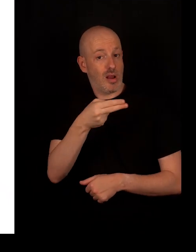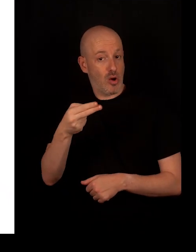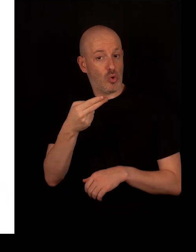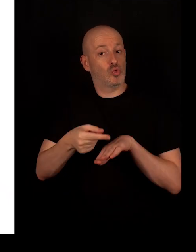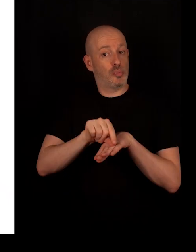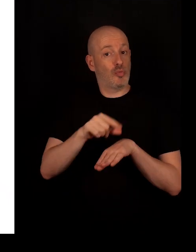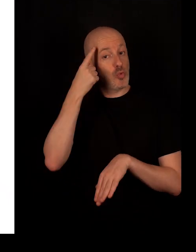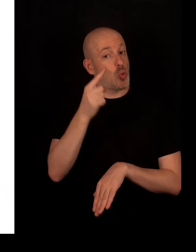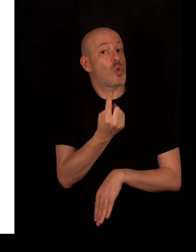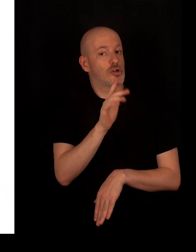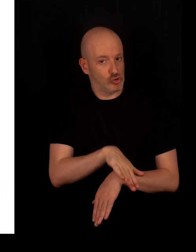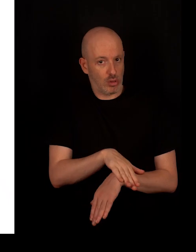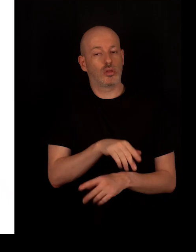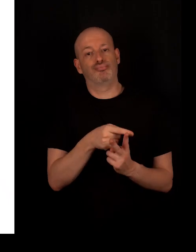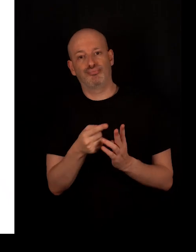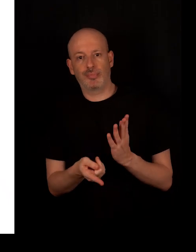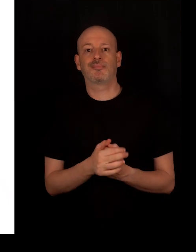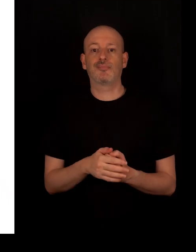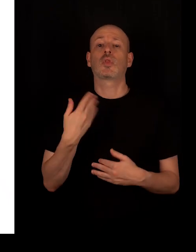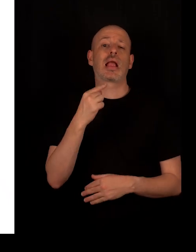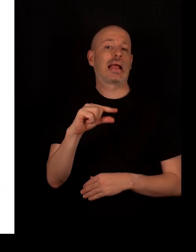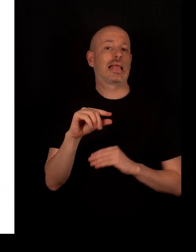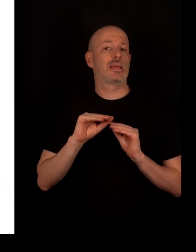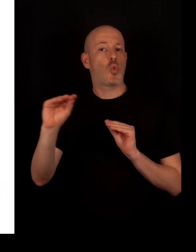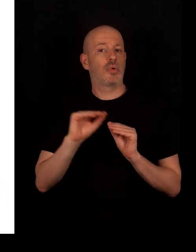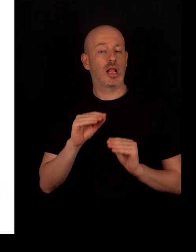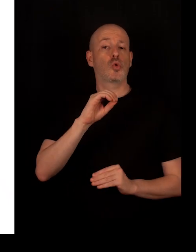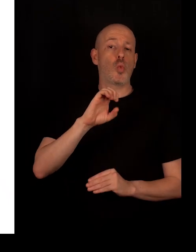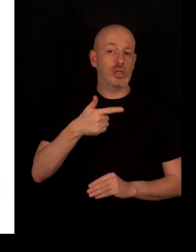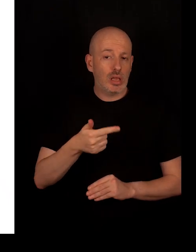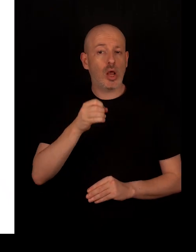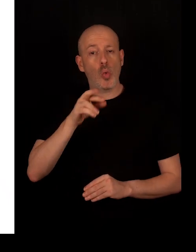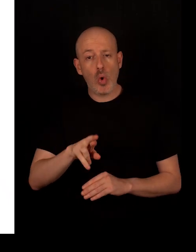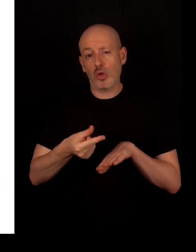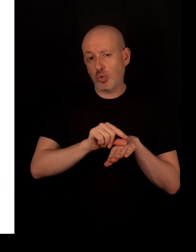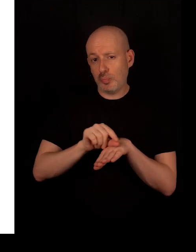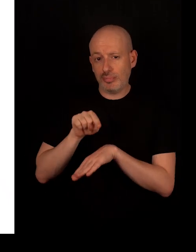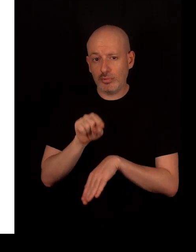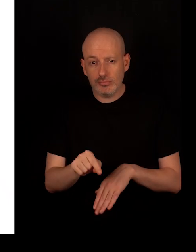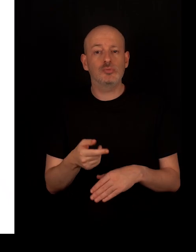for the family top-up per child. And for the green mobility and the OCTs and ORs top-ups,